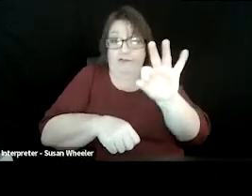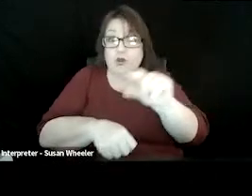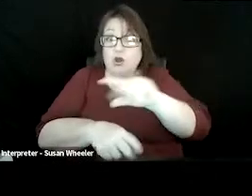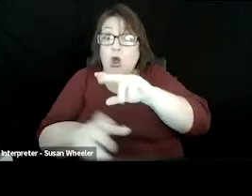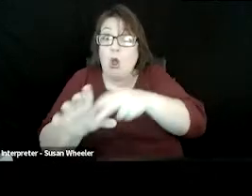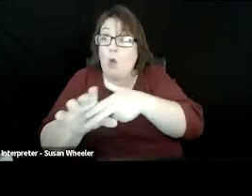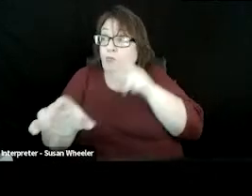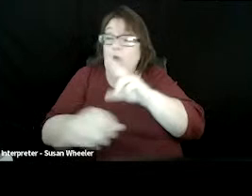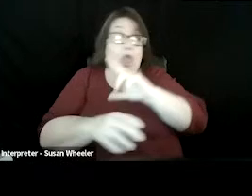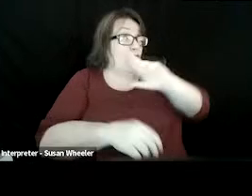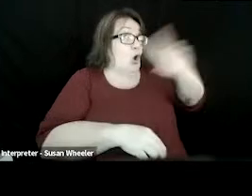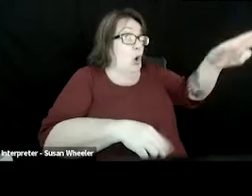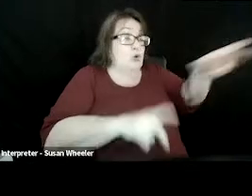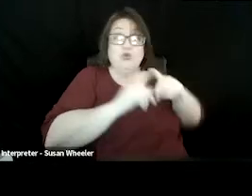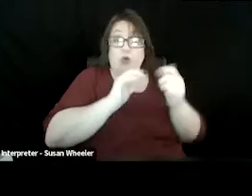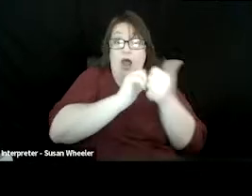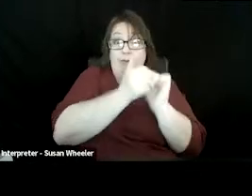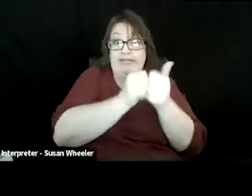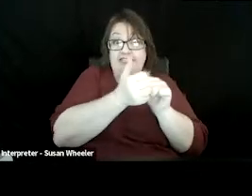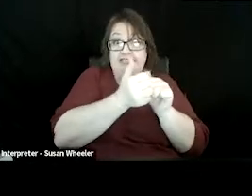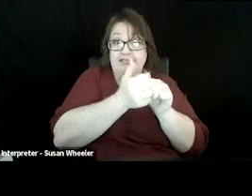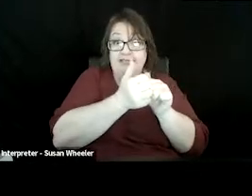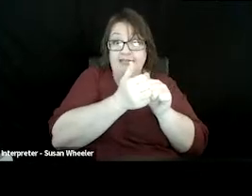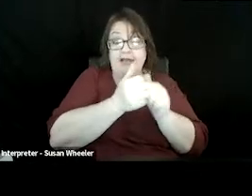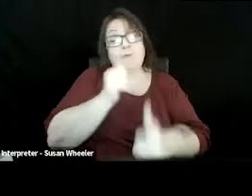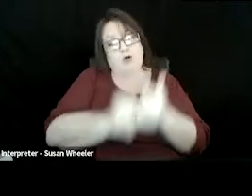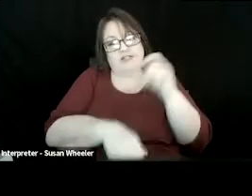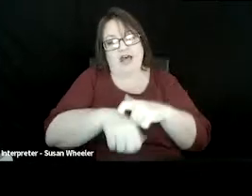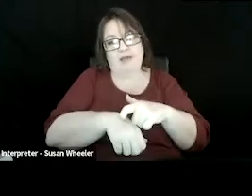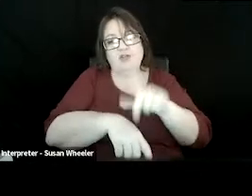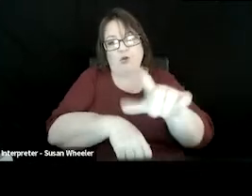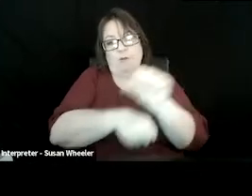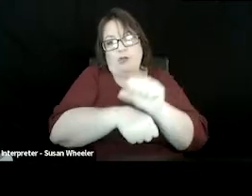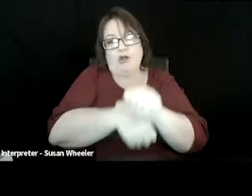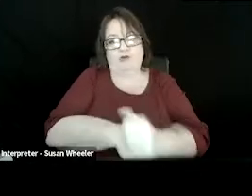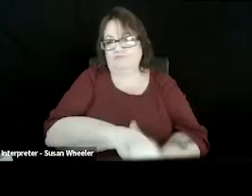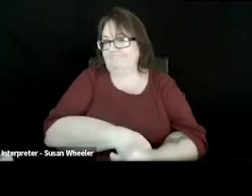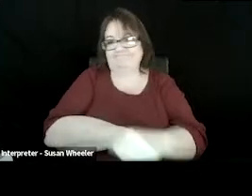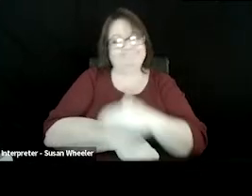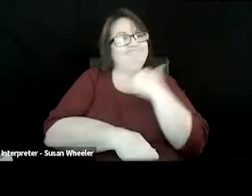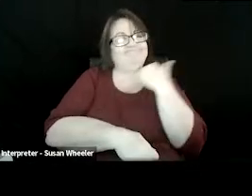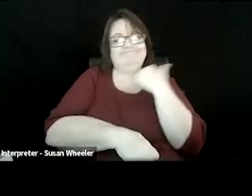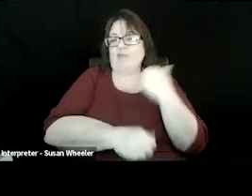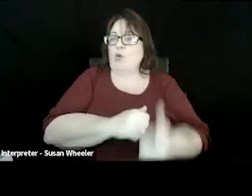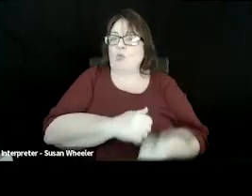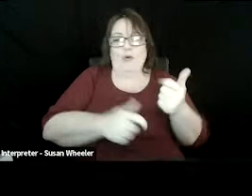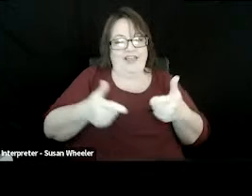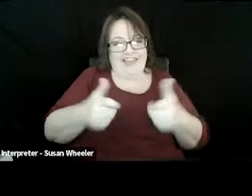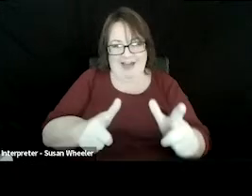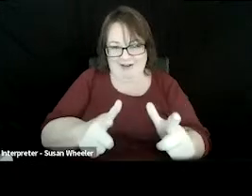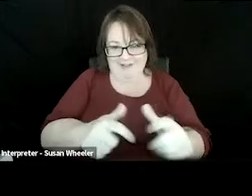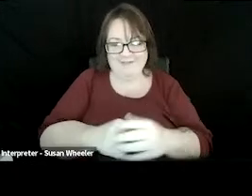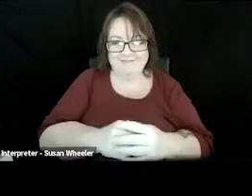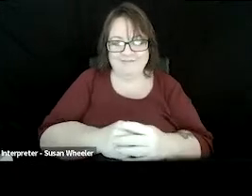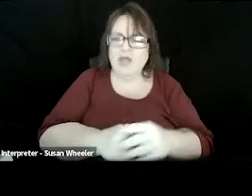they will not allow that and we'll get to that in a little bit, but, essentially, you can always request to be let outta your contract